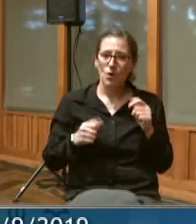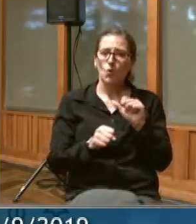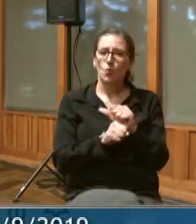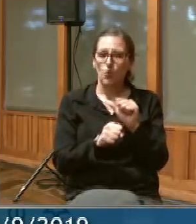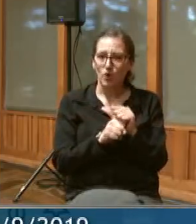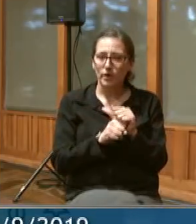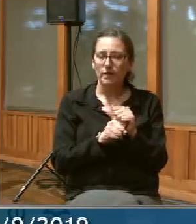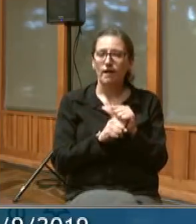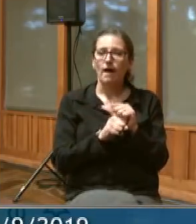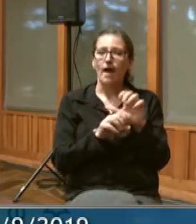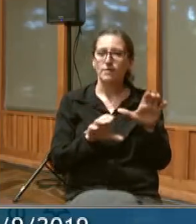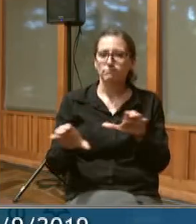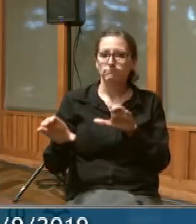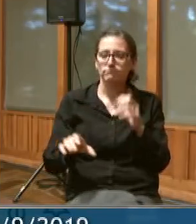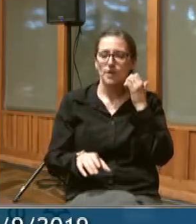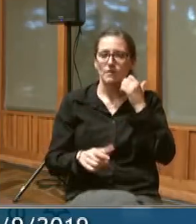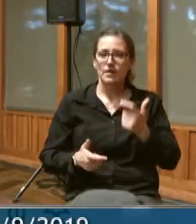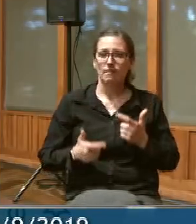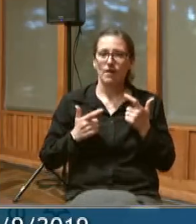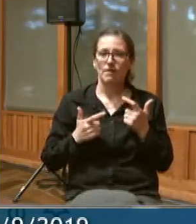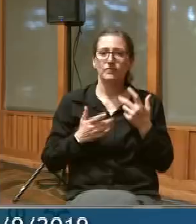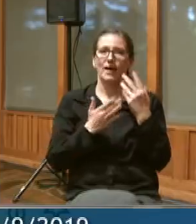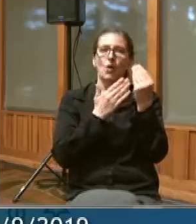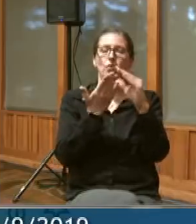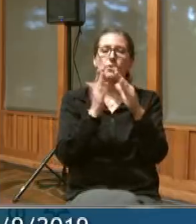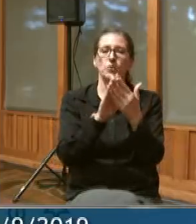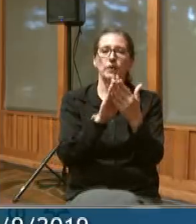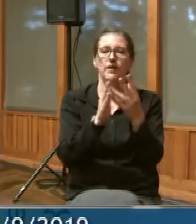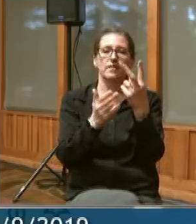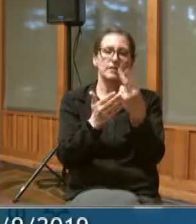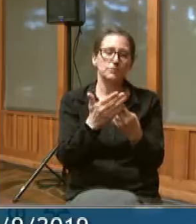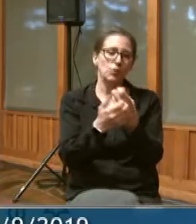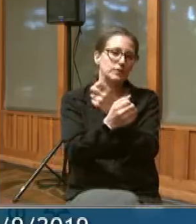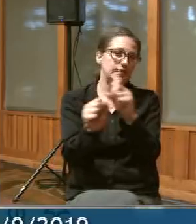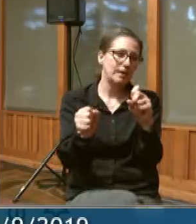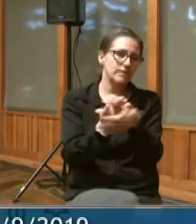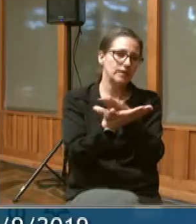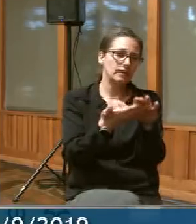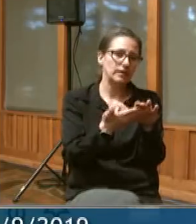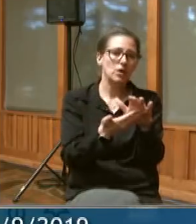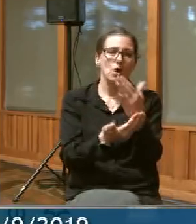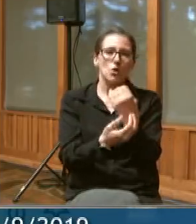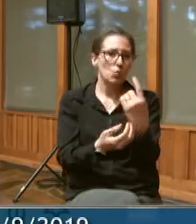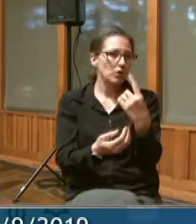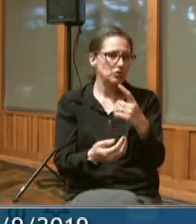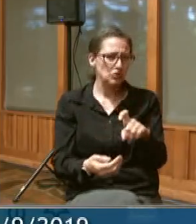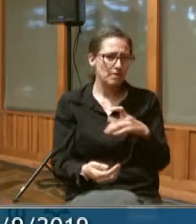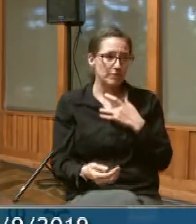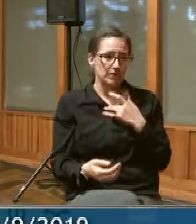ACHIEVING FISCAL SUSTAINABILITY. ALL OF THIS SHOULD EXPECT TO LIVE WORK AND CONDUCT OUR DAILY LIVES IN A COMMUNITY BOTH SAFE